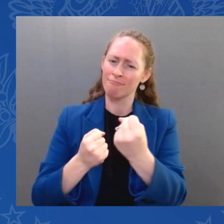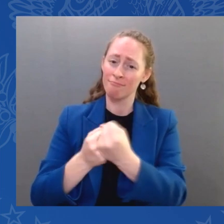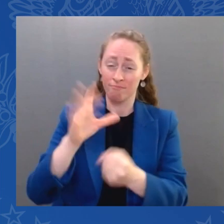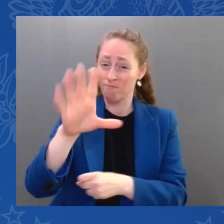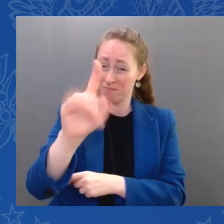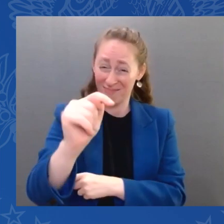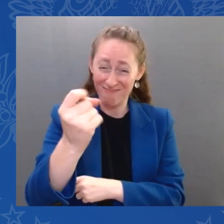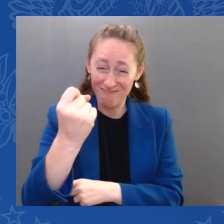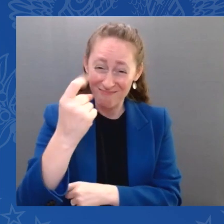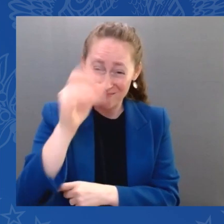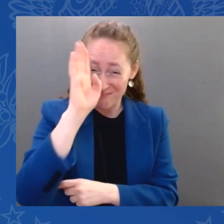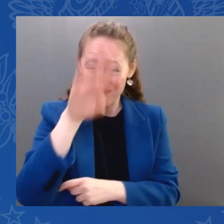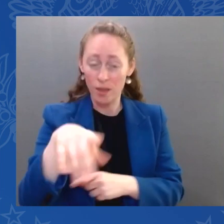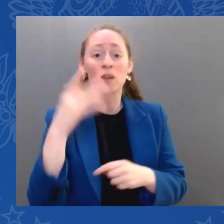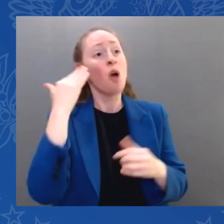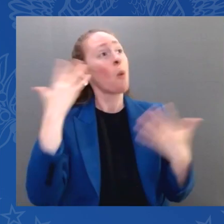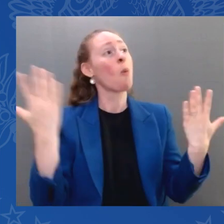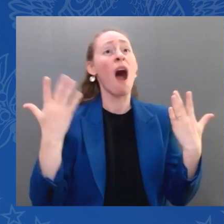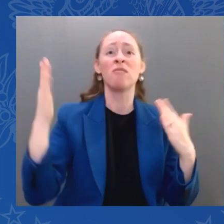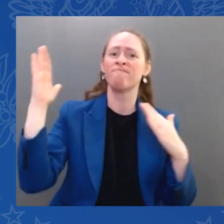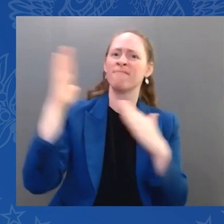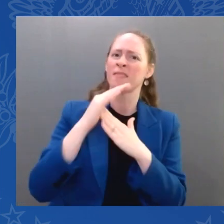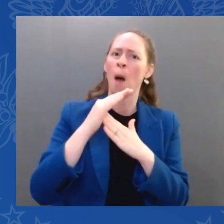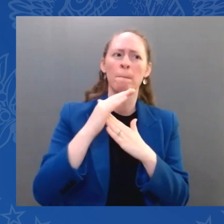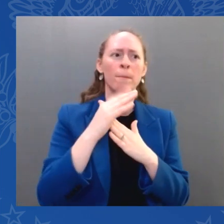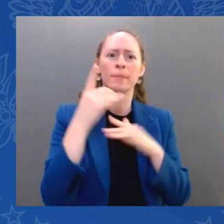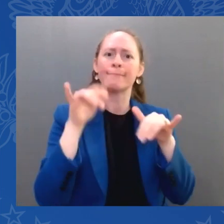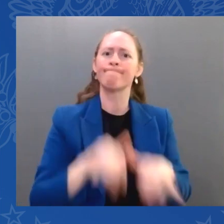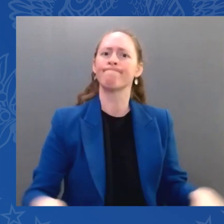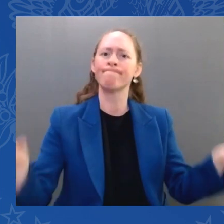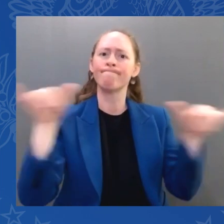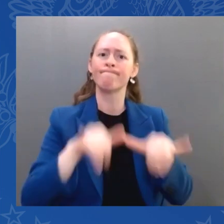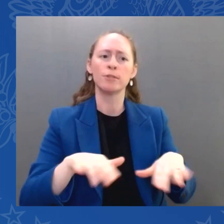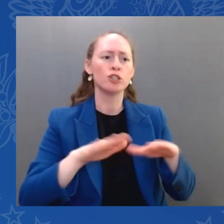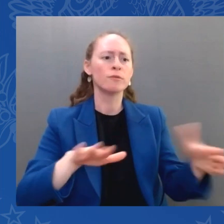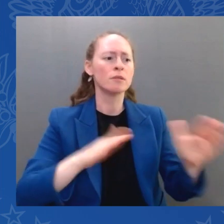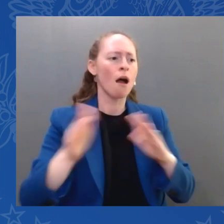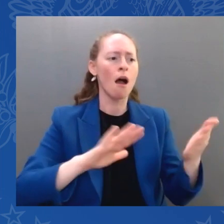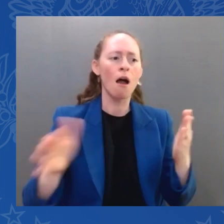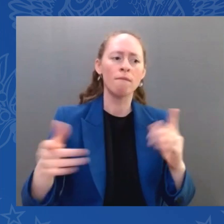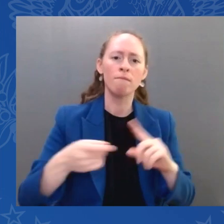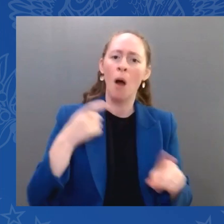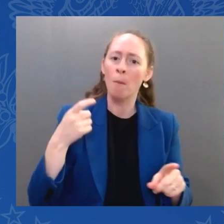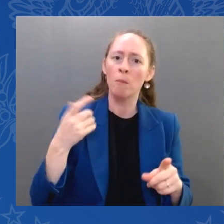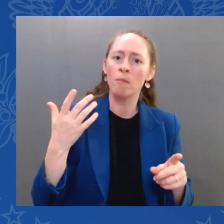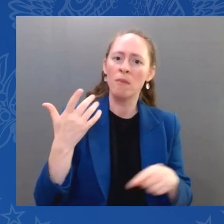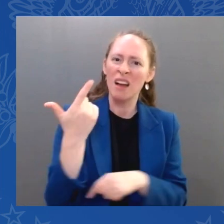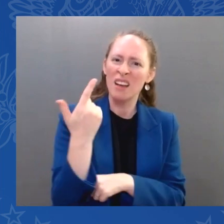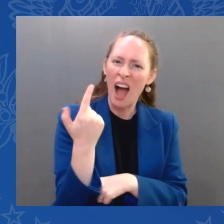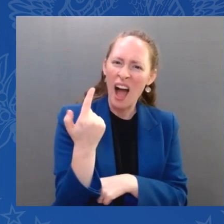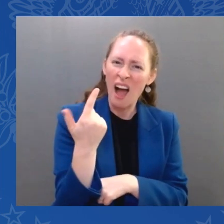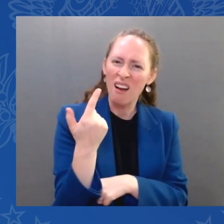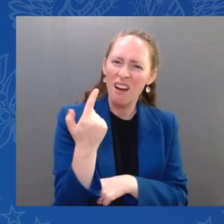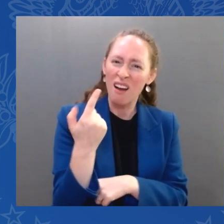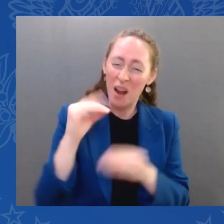are the number one killer of children in the United States. More than car accidents. More than cancer.